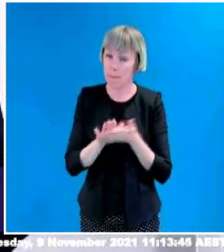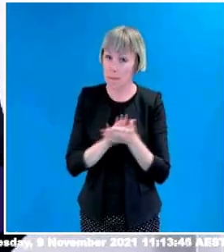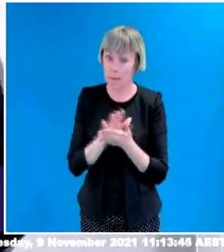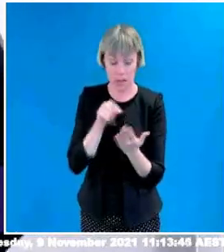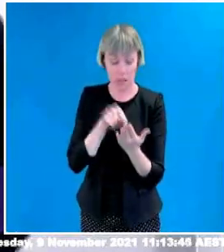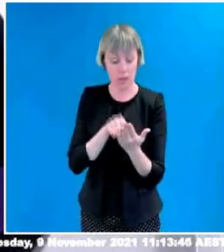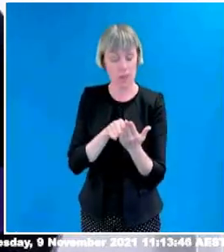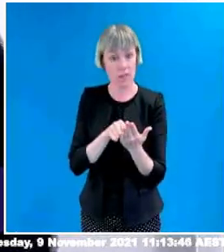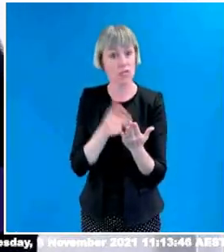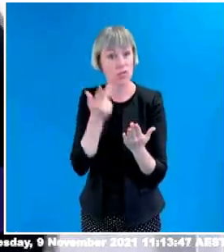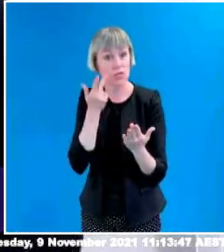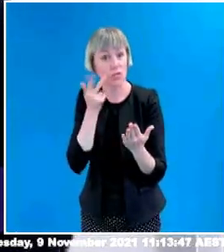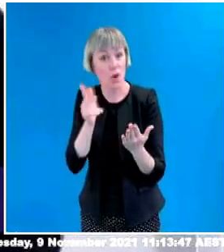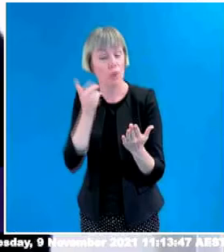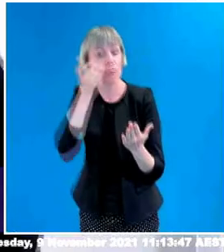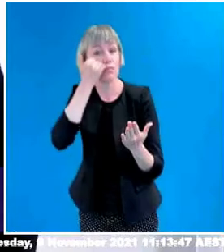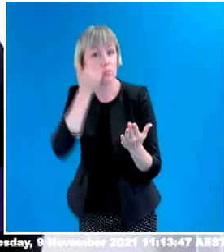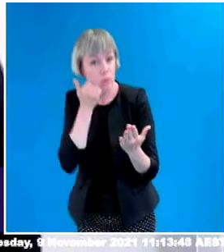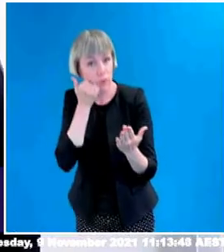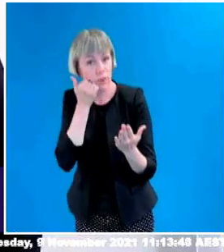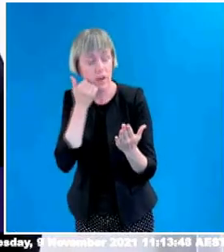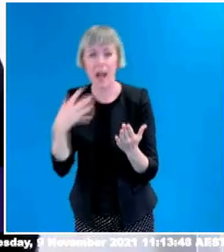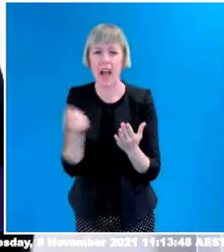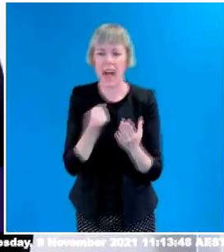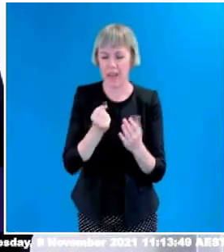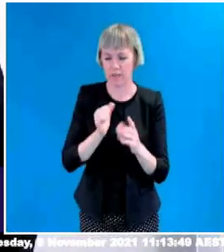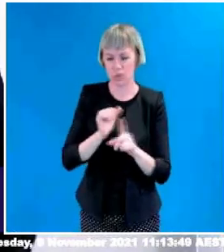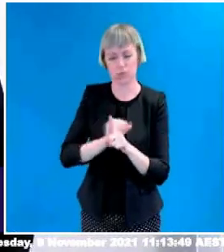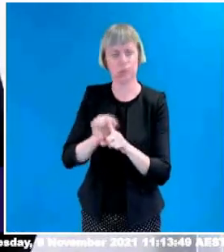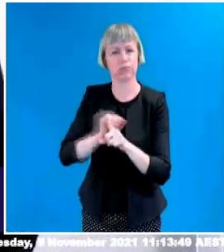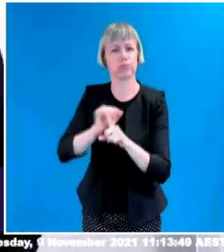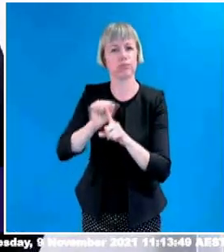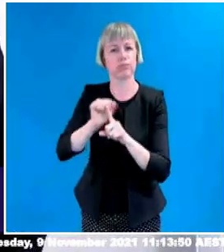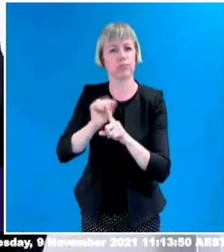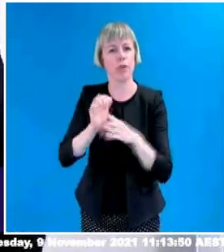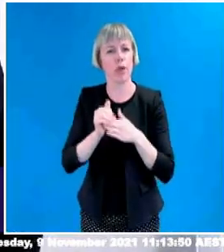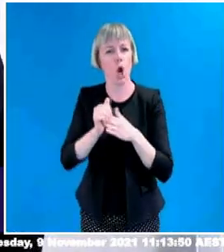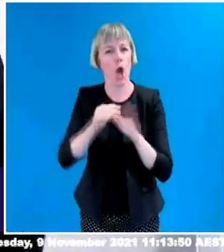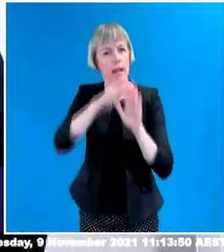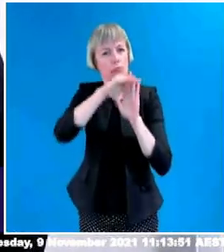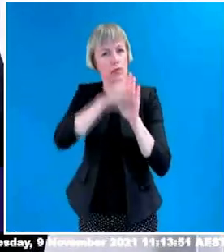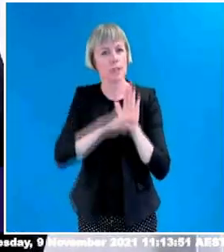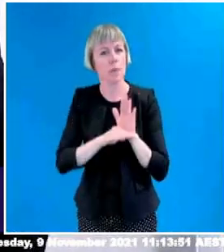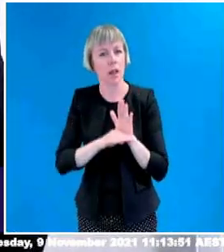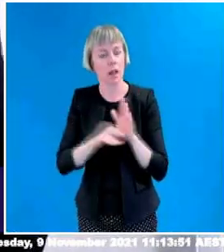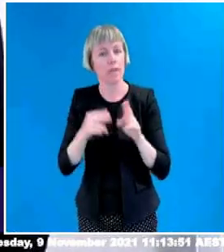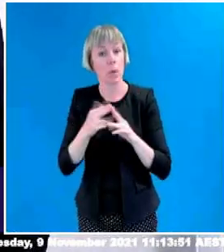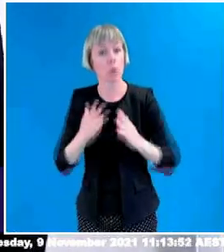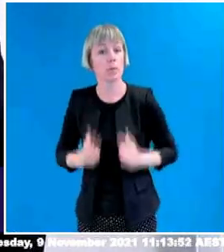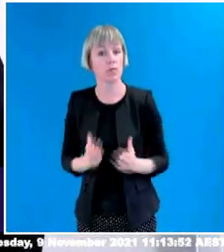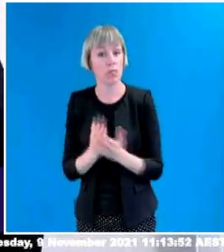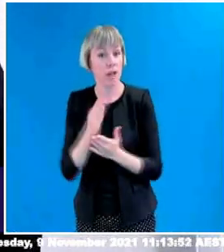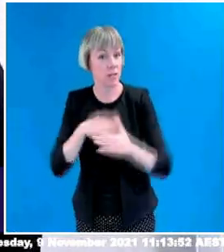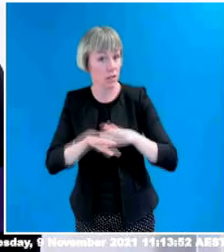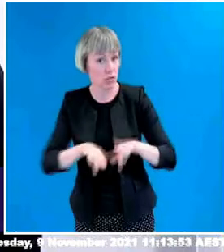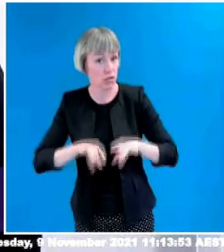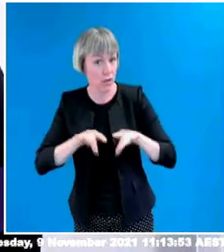work to do on the Guiding Principles in Australia in their application to disability? Yes, absolutely.